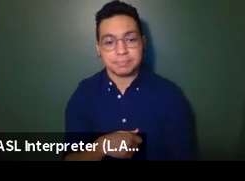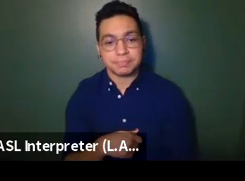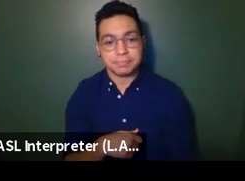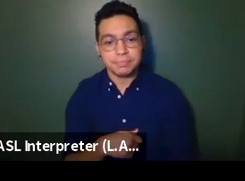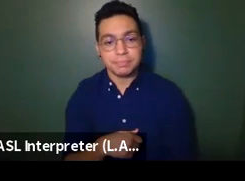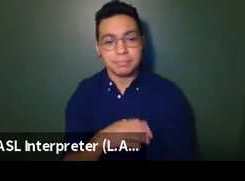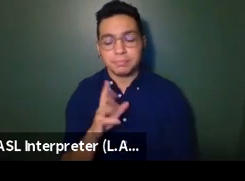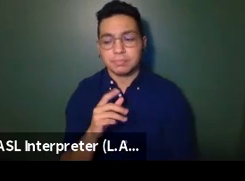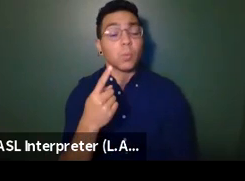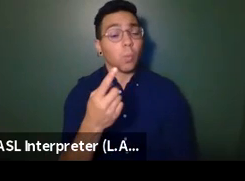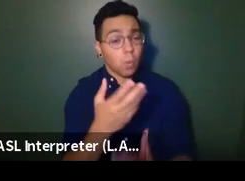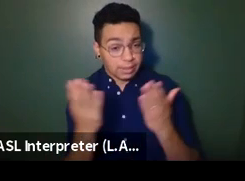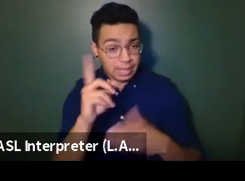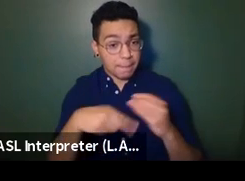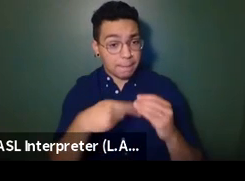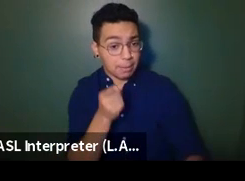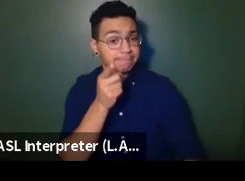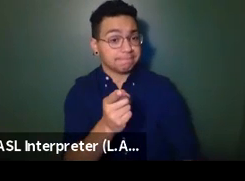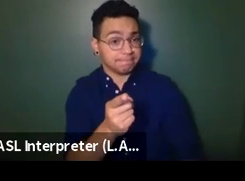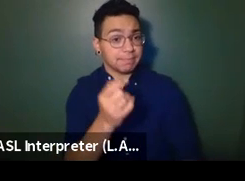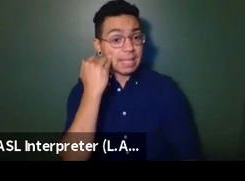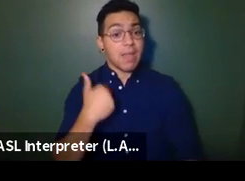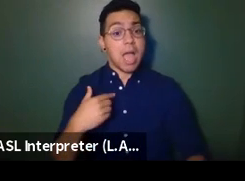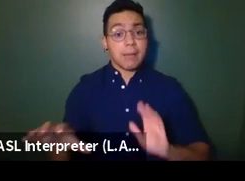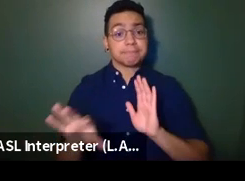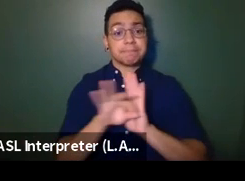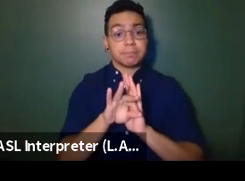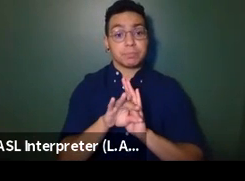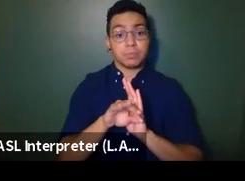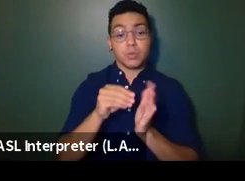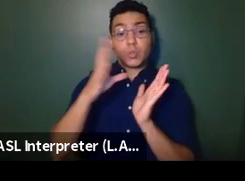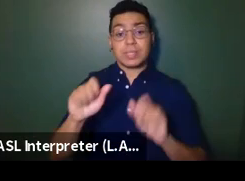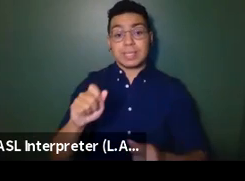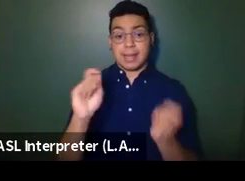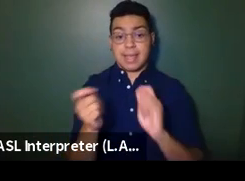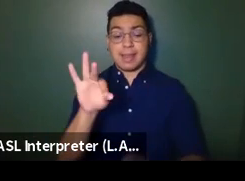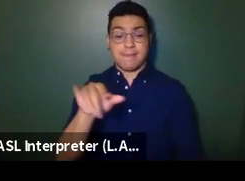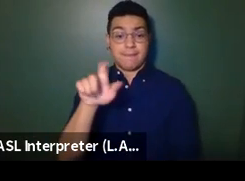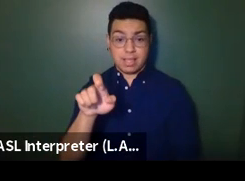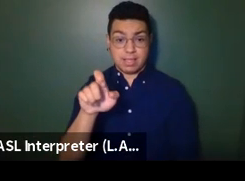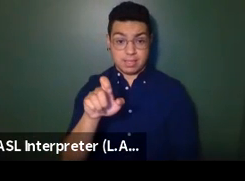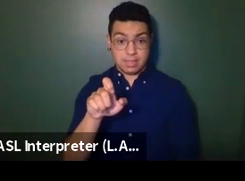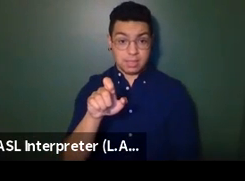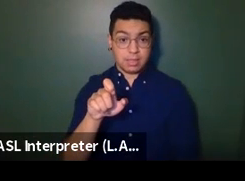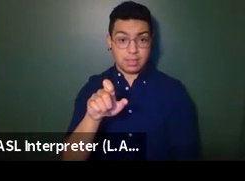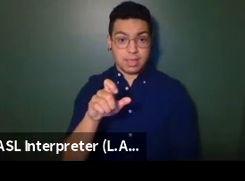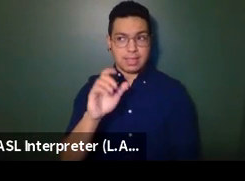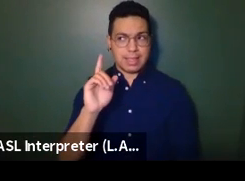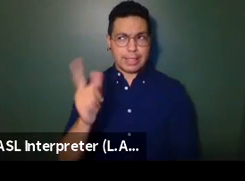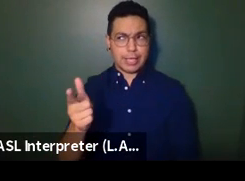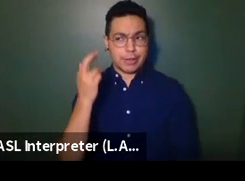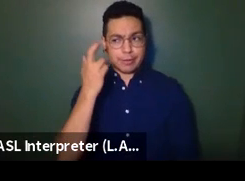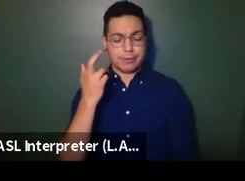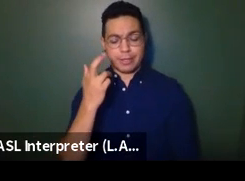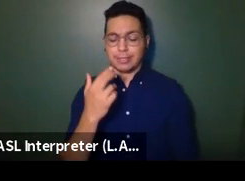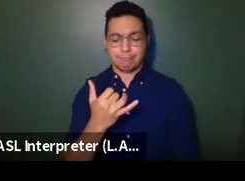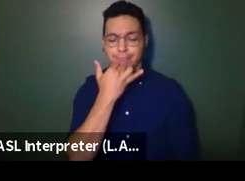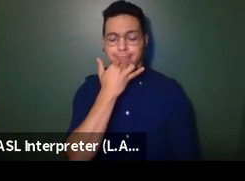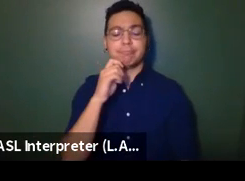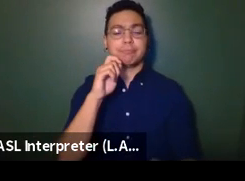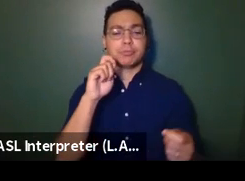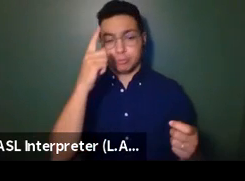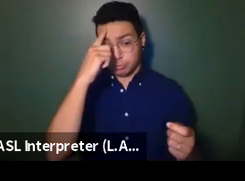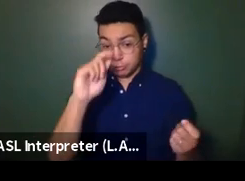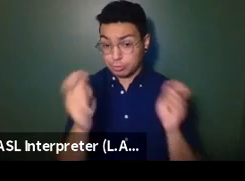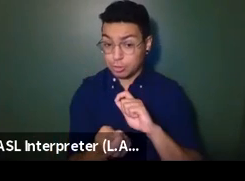Katherine Livick - ESD 112: One thing about this is that if I choose students "Can edit file" and then I changed my mind after I hit Assign, this is one thing I can't edit later.